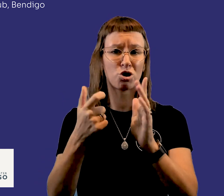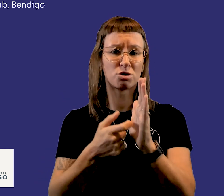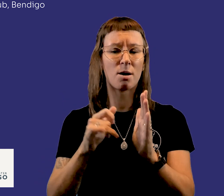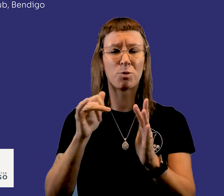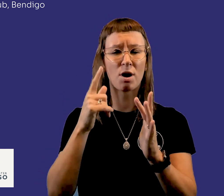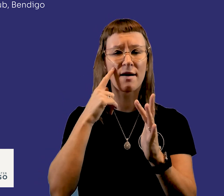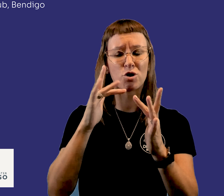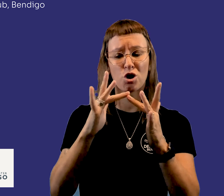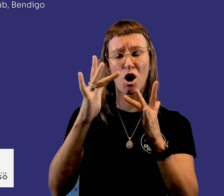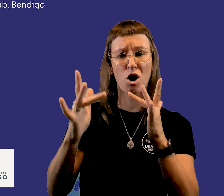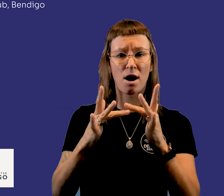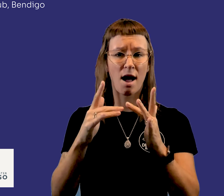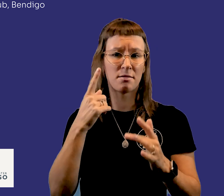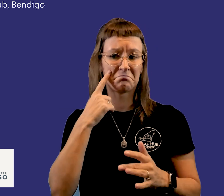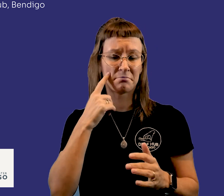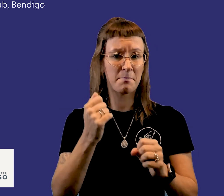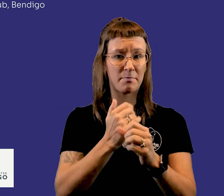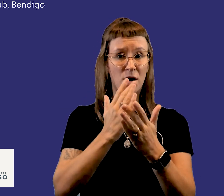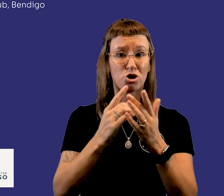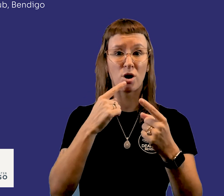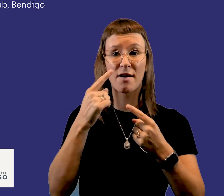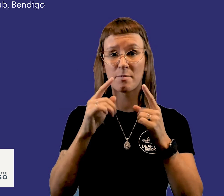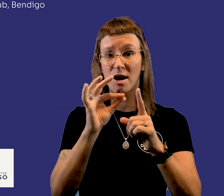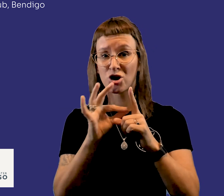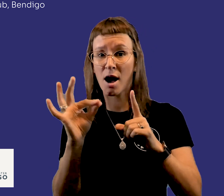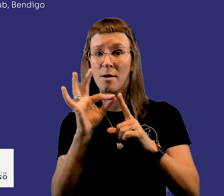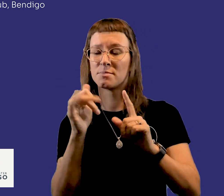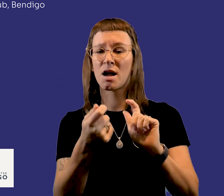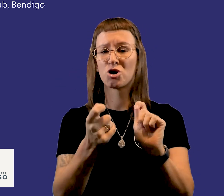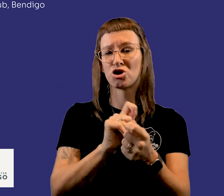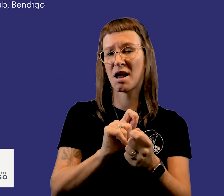please regularly check recommended resources and references for any updates or changes.